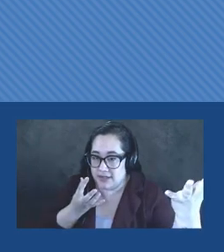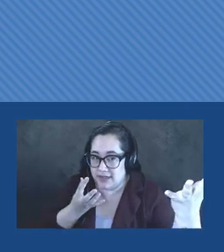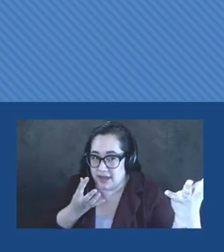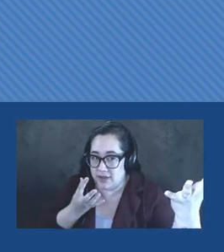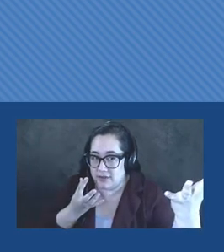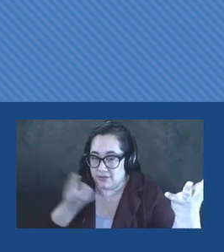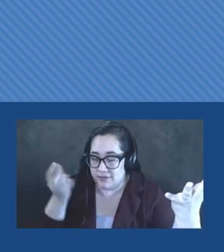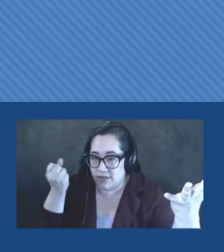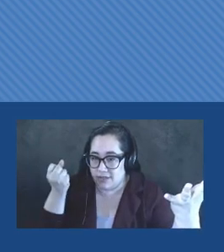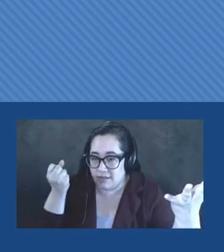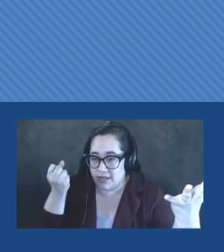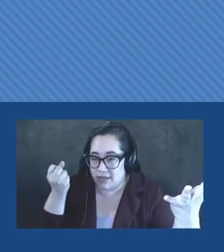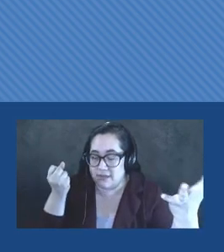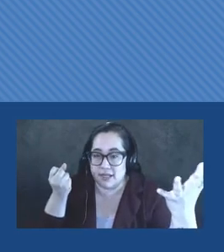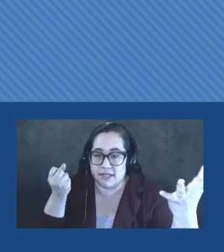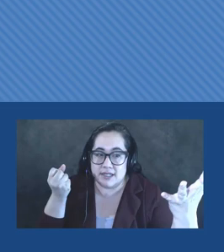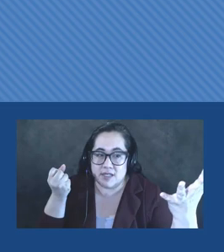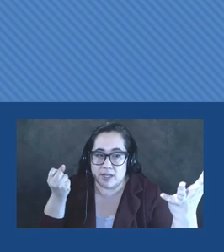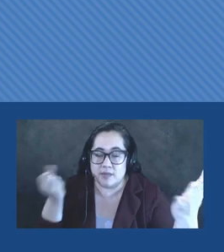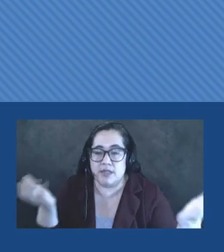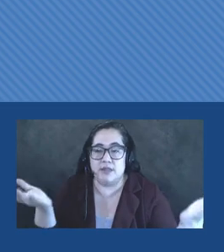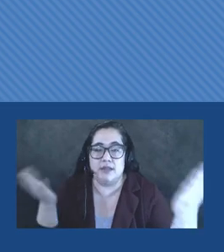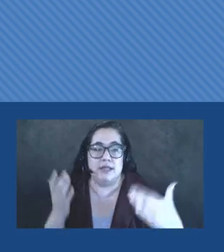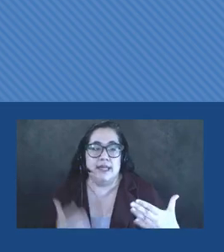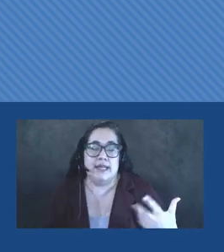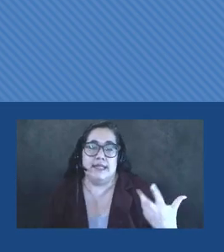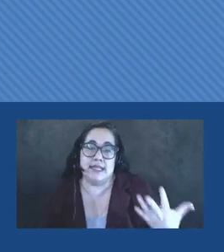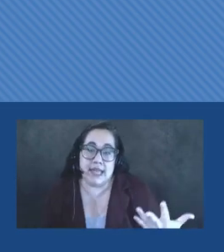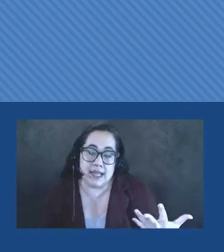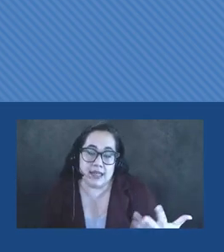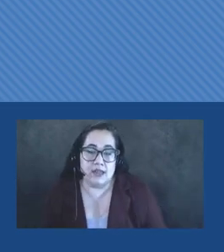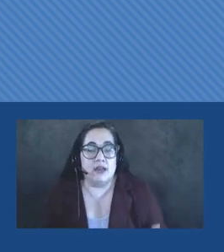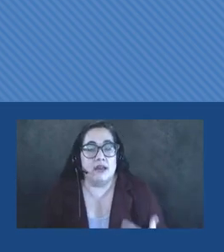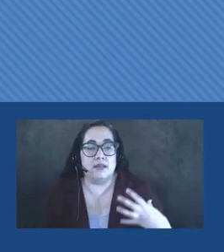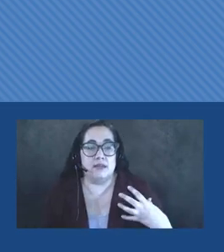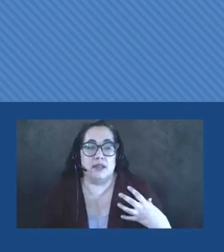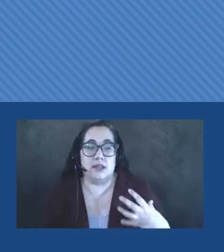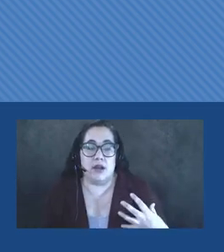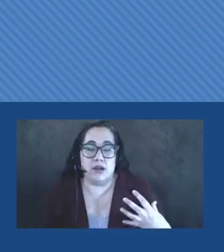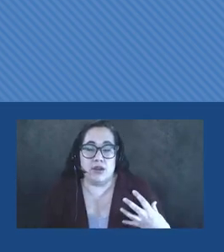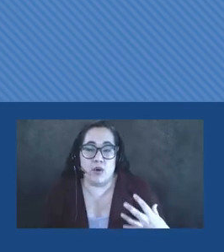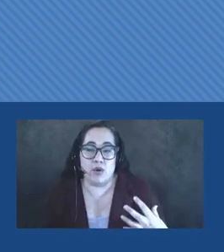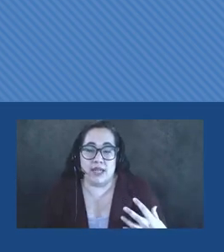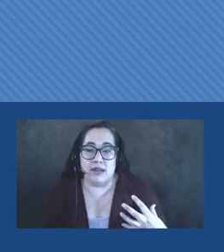let that go to hold something else. That's displacement. Decay. The longer you hold that